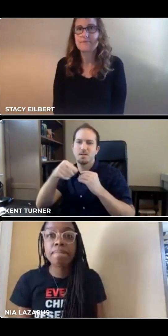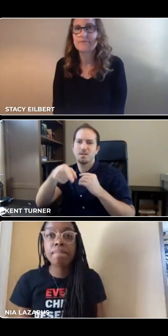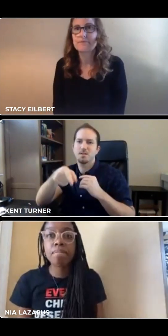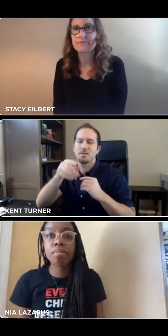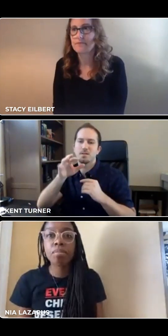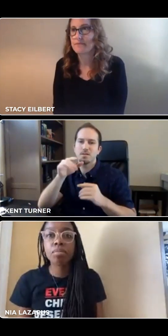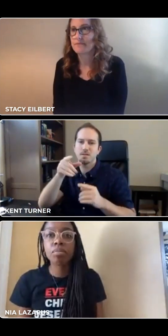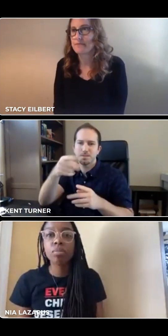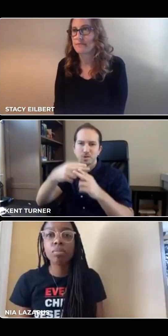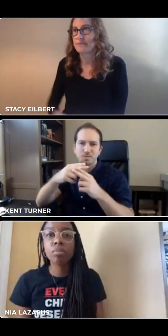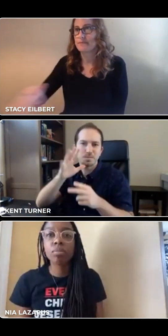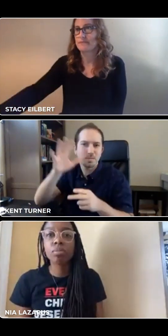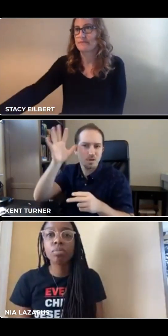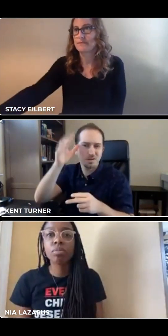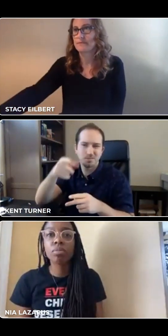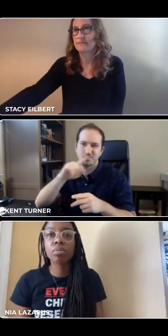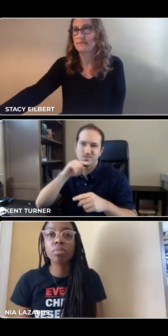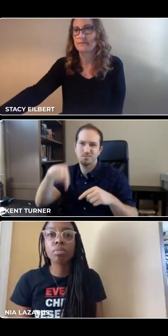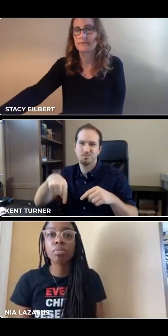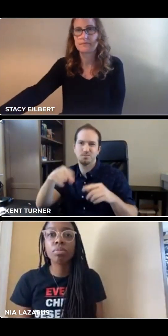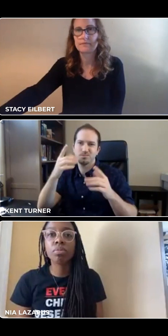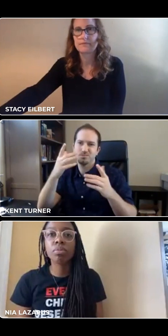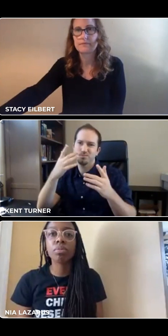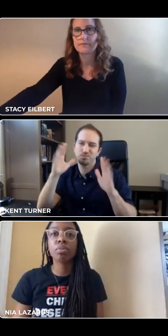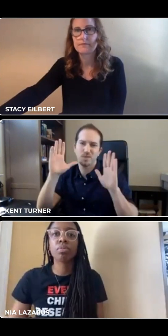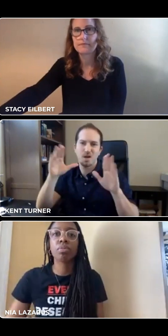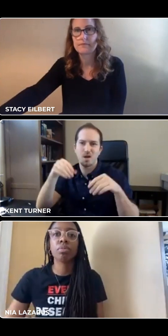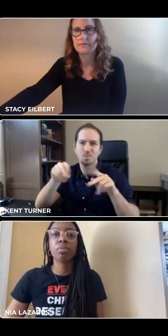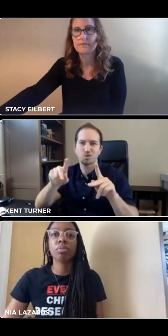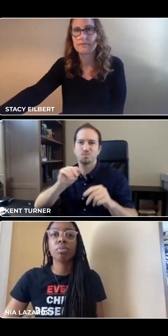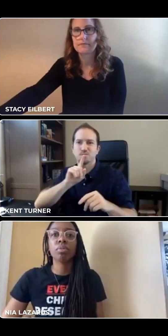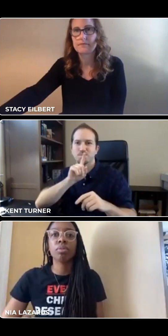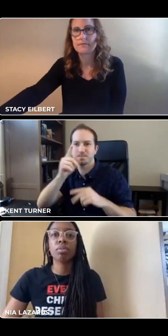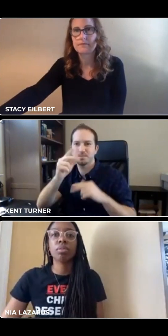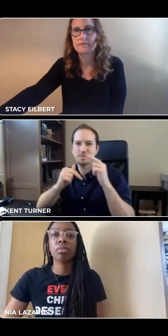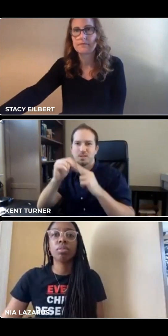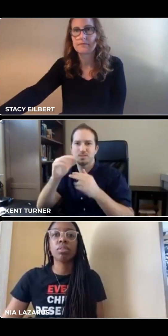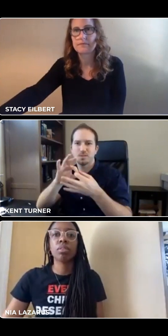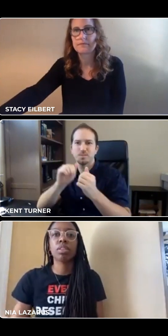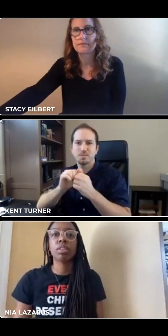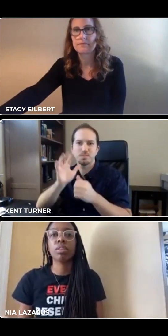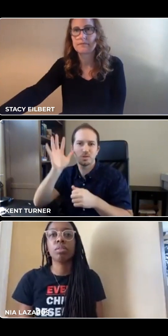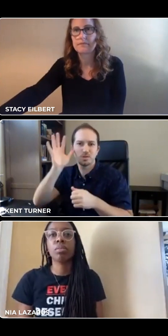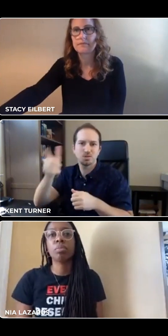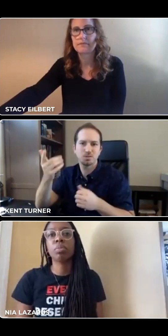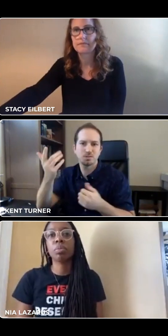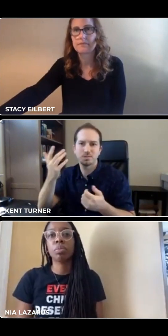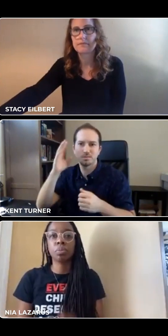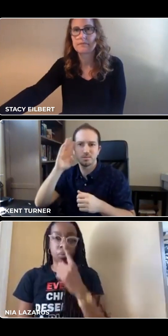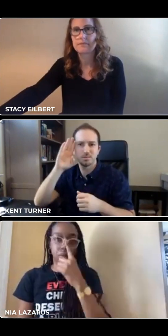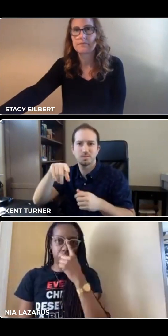Stacy, I'd like to add: For parents, this is a great opportunity to build